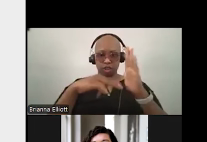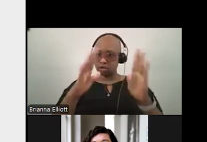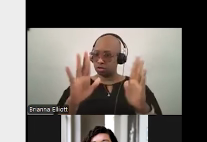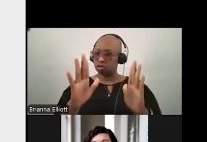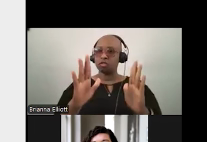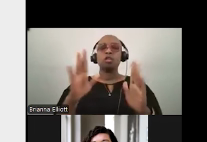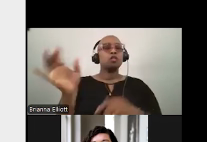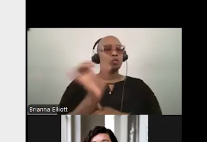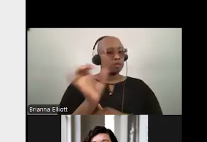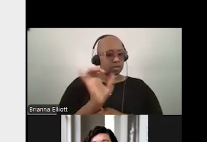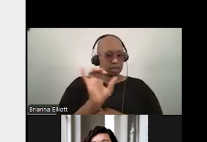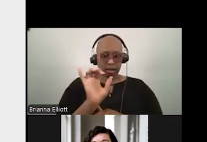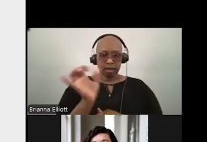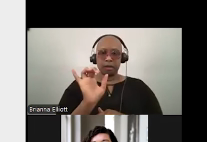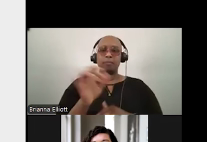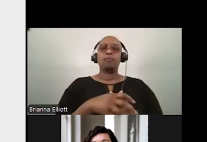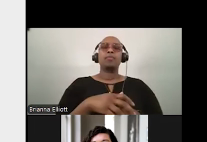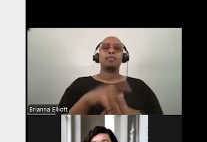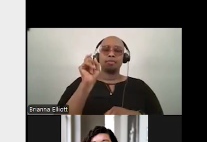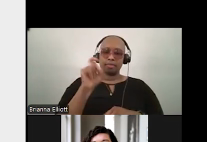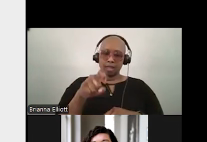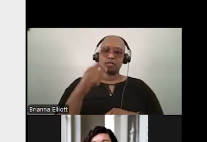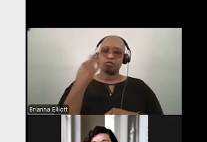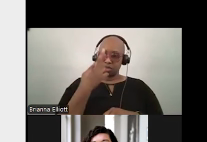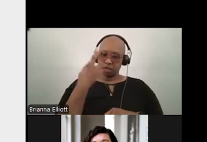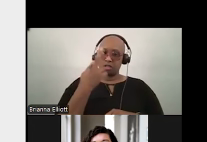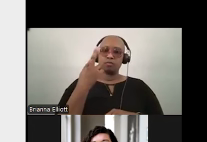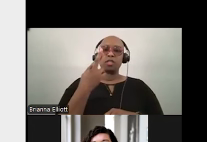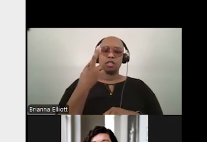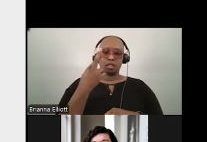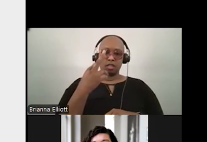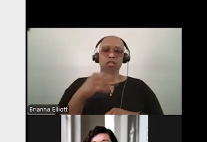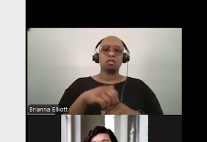why it shouldn't be able to and that's why we have to have bookmarks. Tags are like invisible